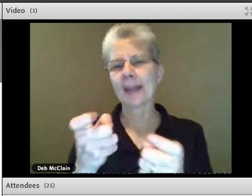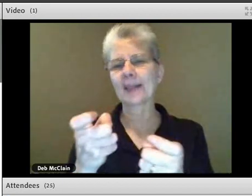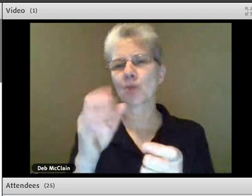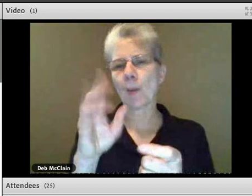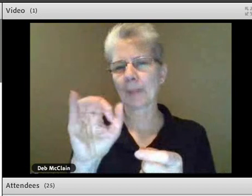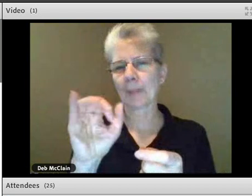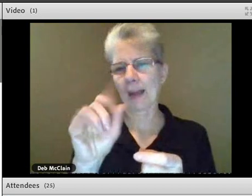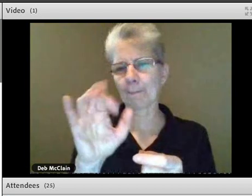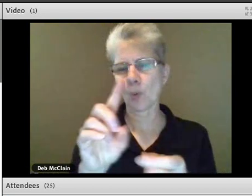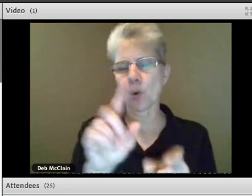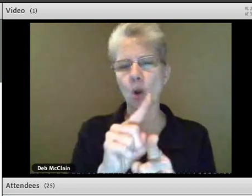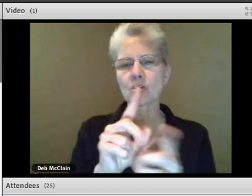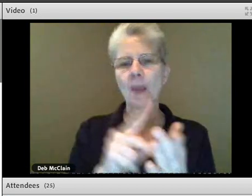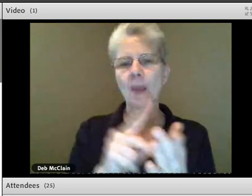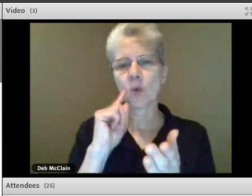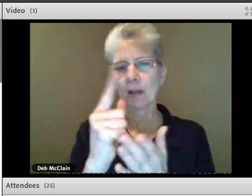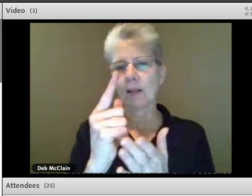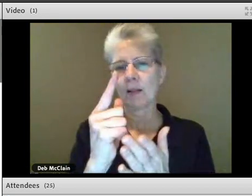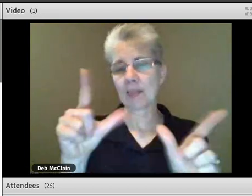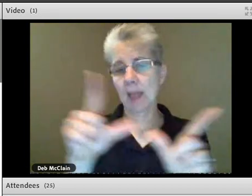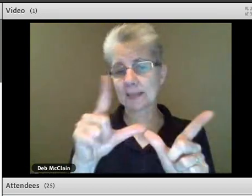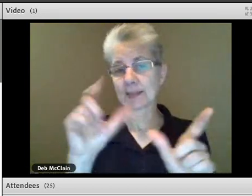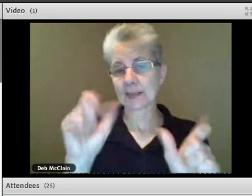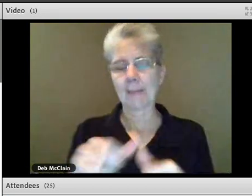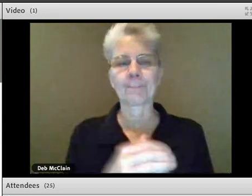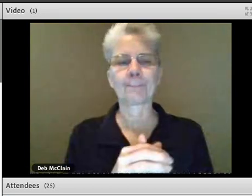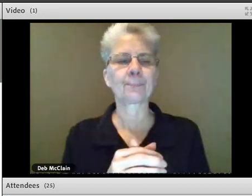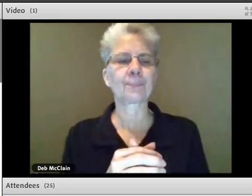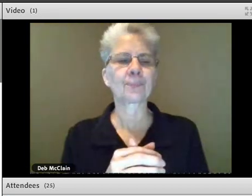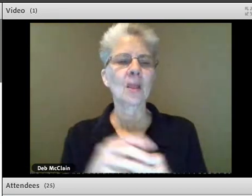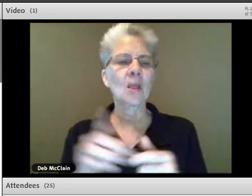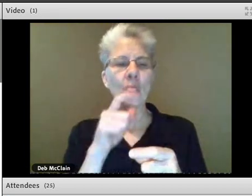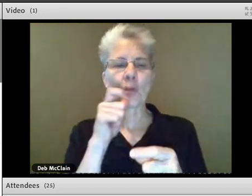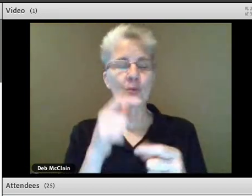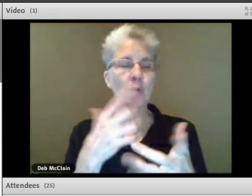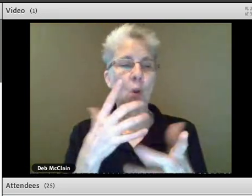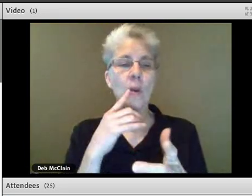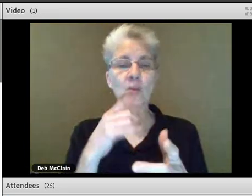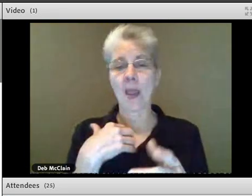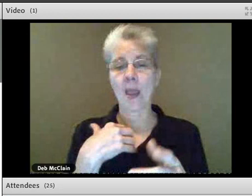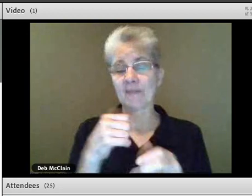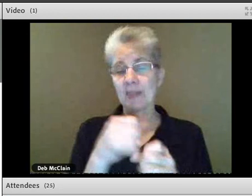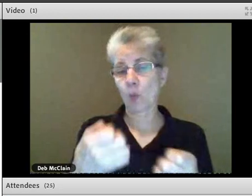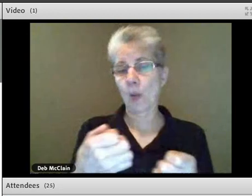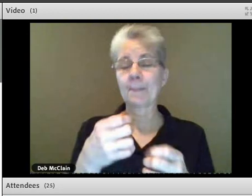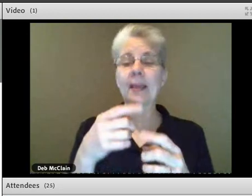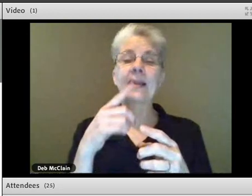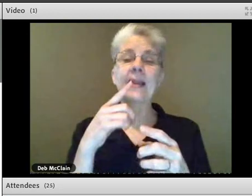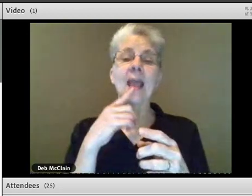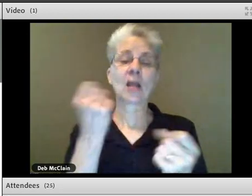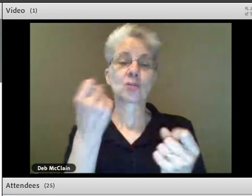as well as pay for the license. There's other people that go, "You know what? We have the equipment. We have the team that understands servers.